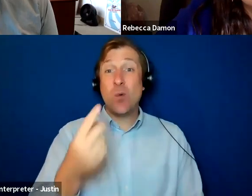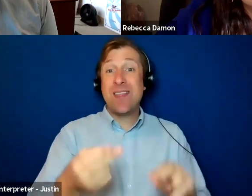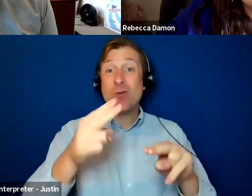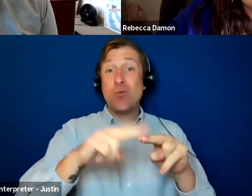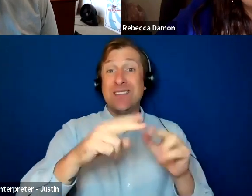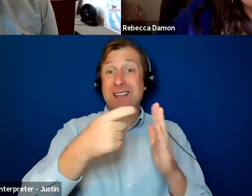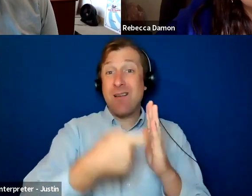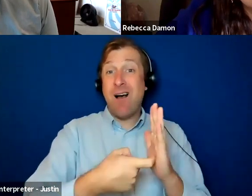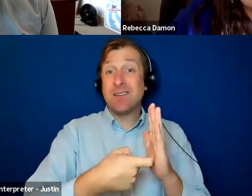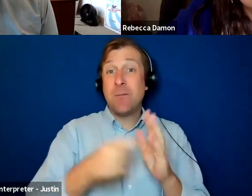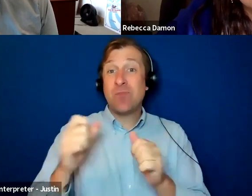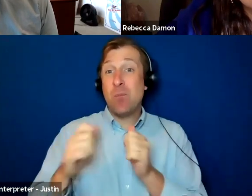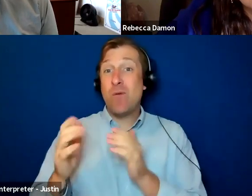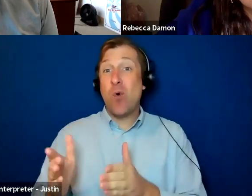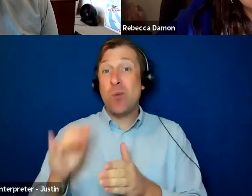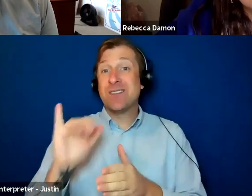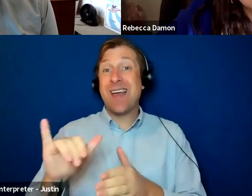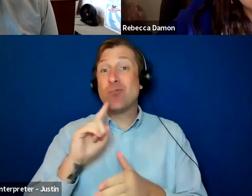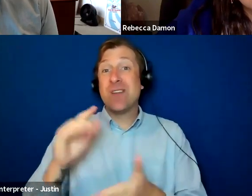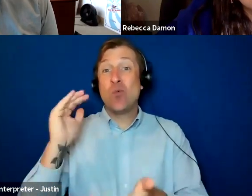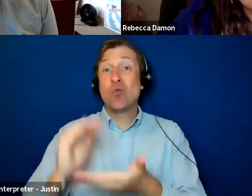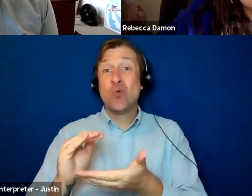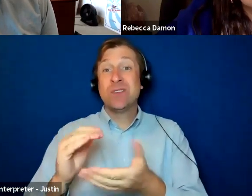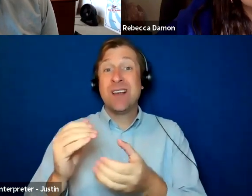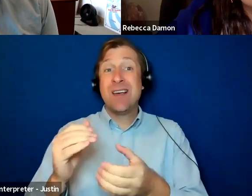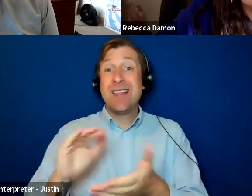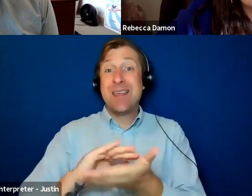performers, which is reducing the number of jobs. And we've gotten consistent feedback